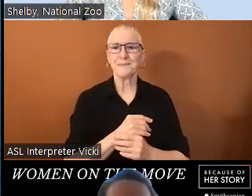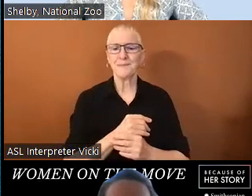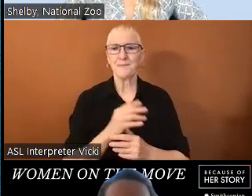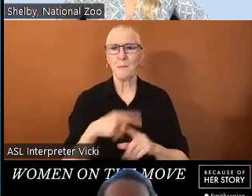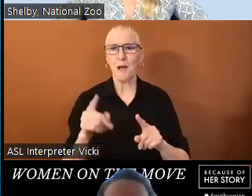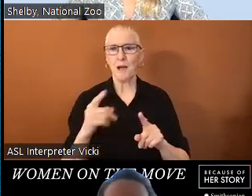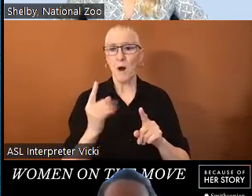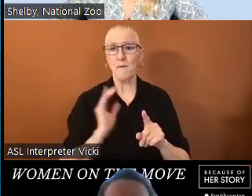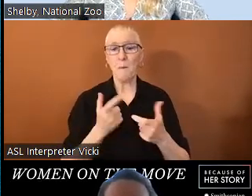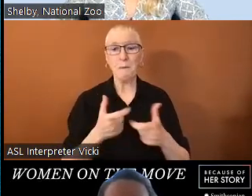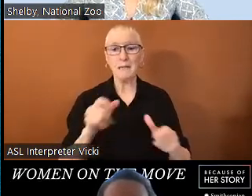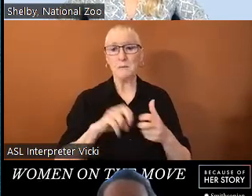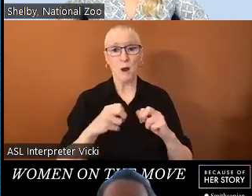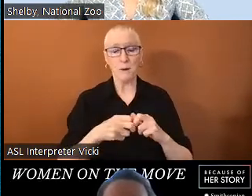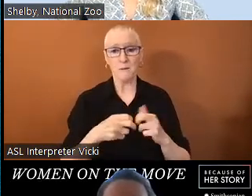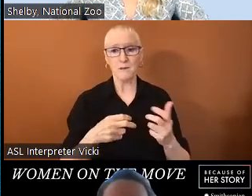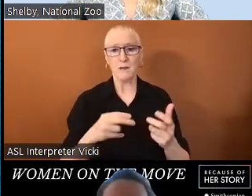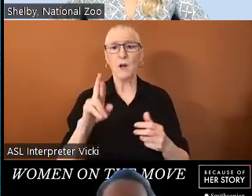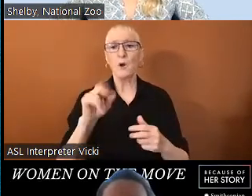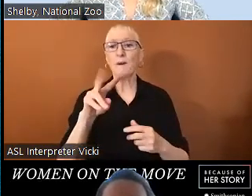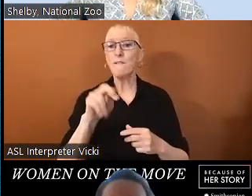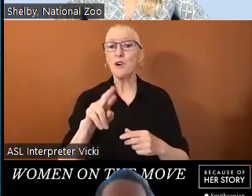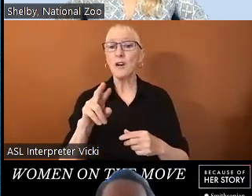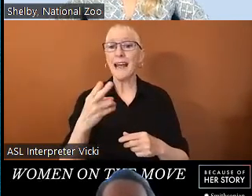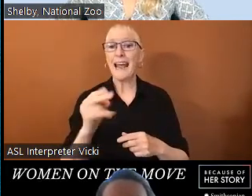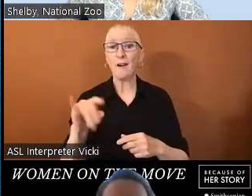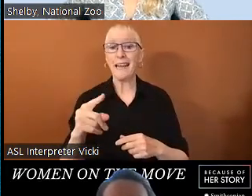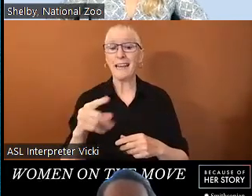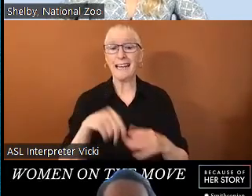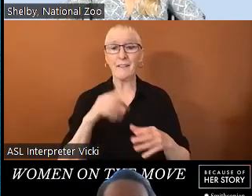biggest issues is that you know river herring when they're in the rivers, the rivers can be murky.